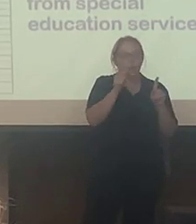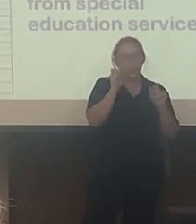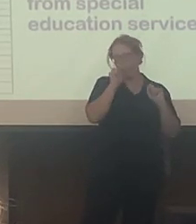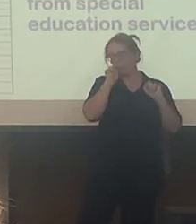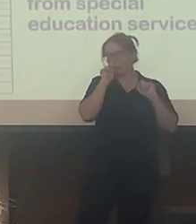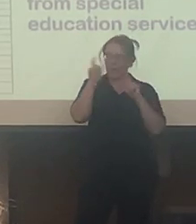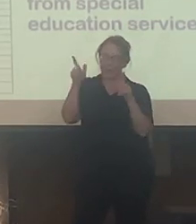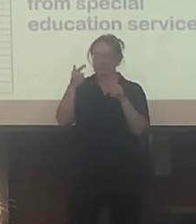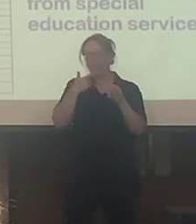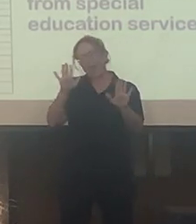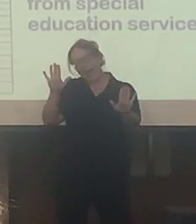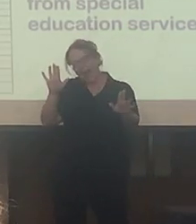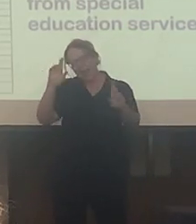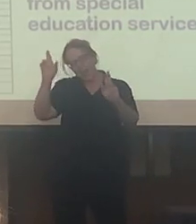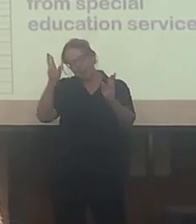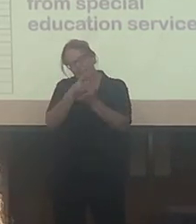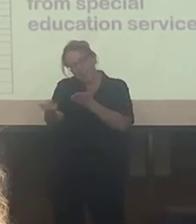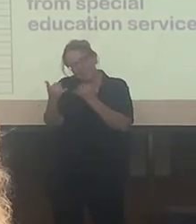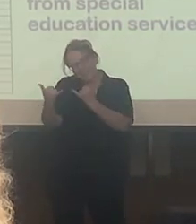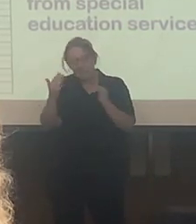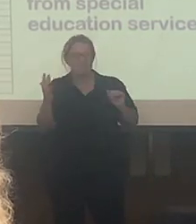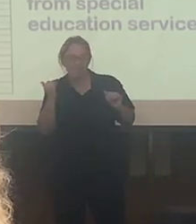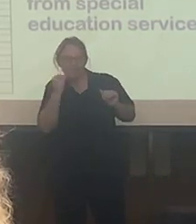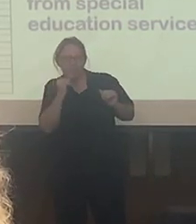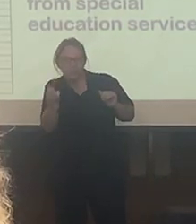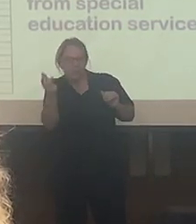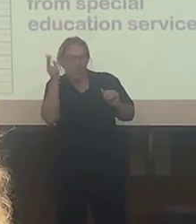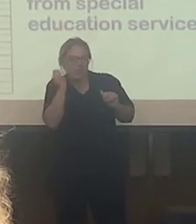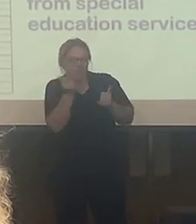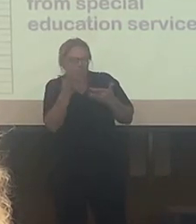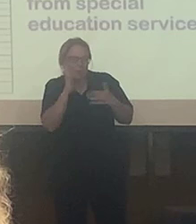i hope i failed today because if i don't hear everything i'll get sent out of the classroom